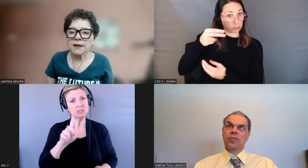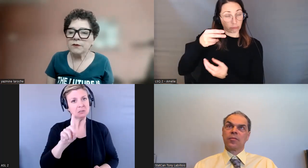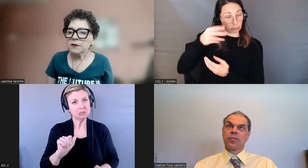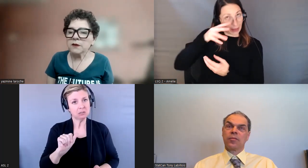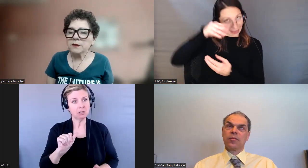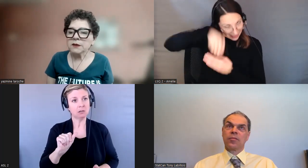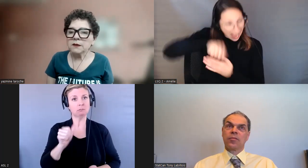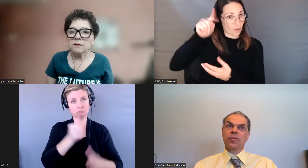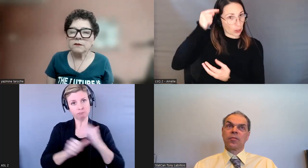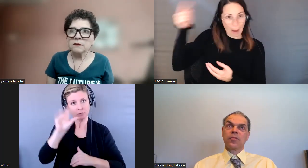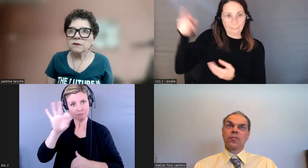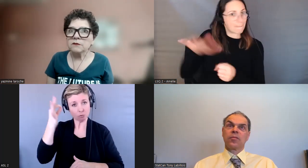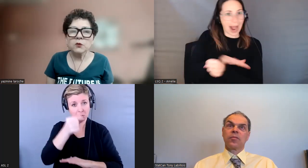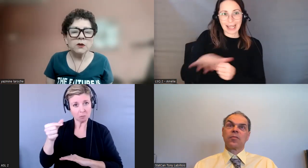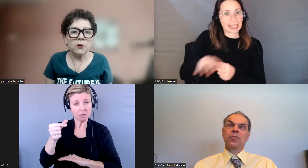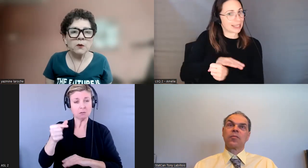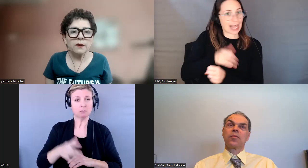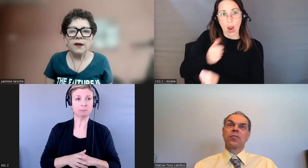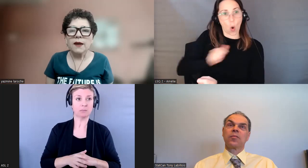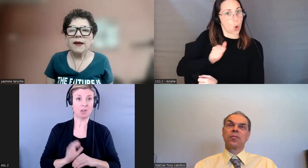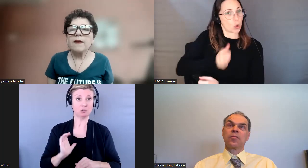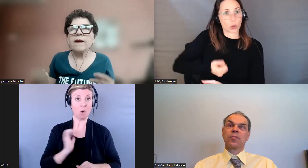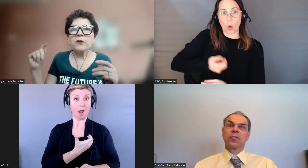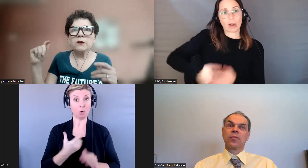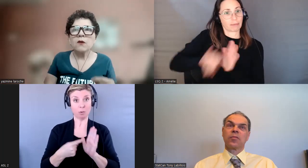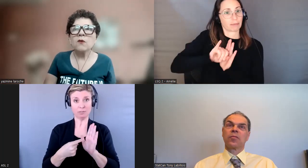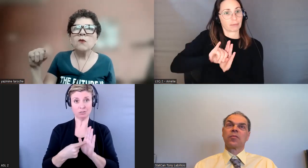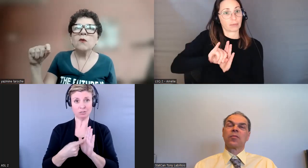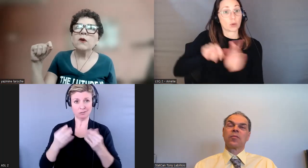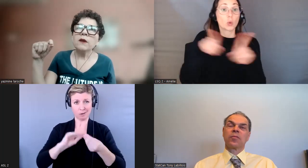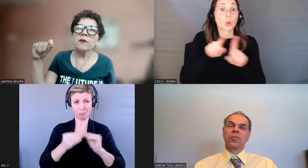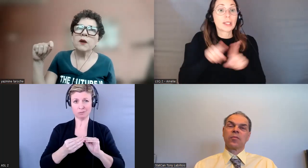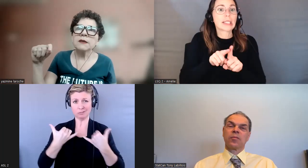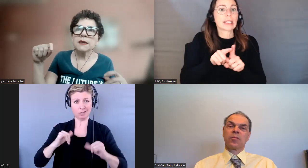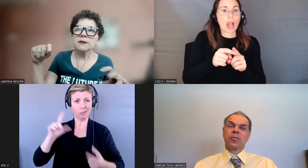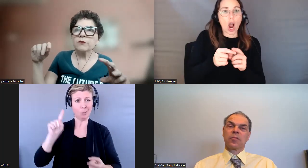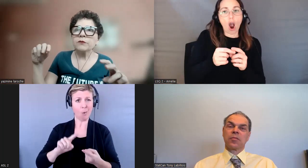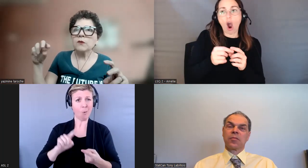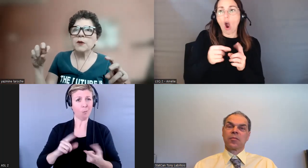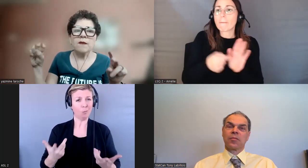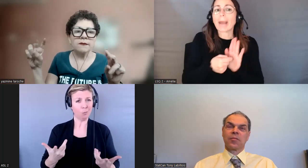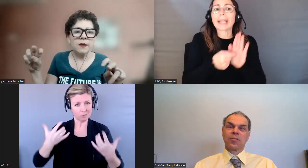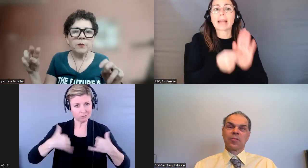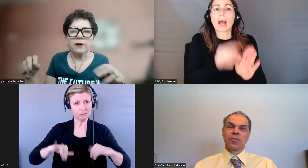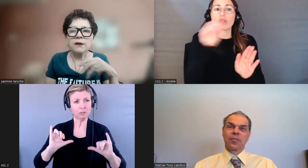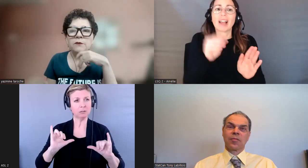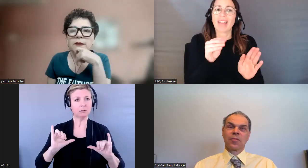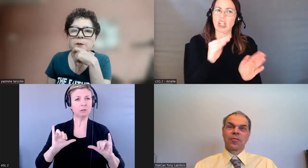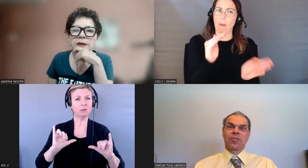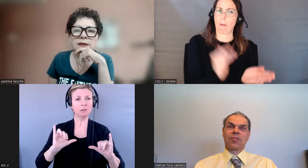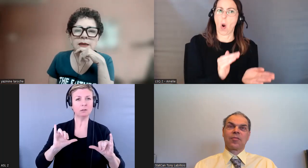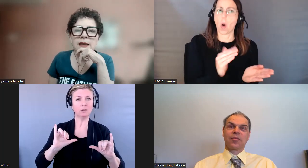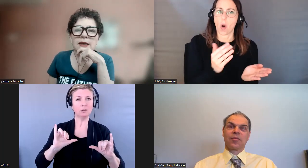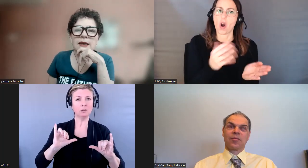levels are still too low and they're low in the context of what we call Labor Market availability